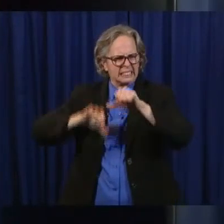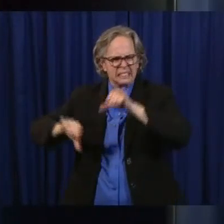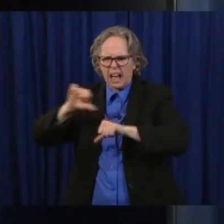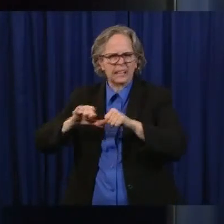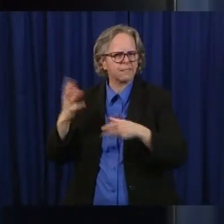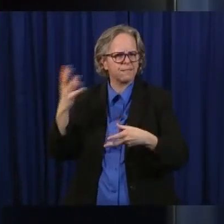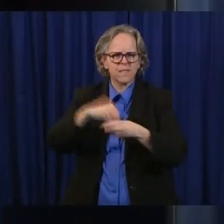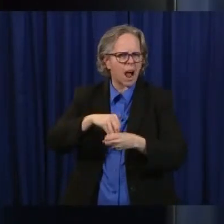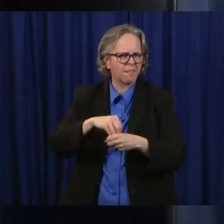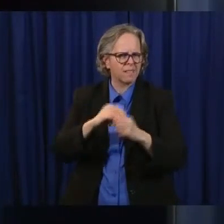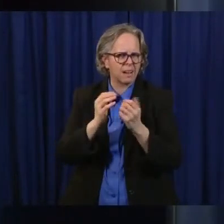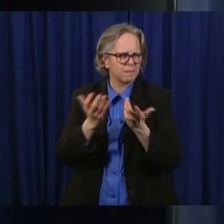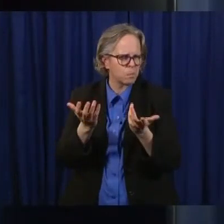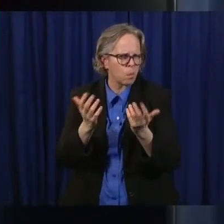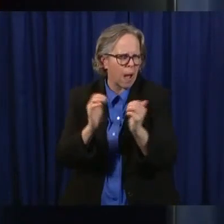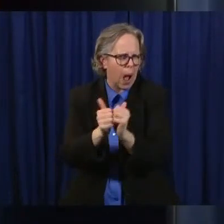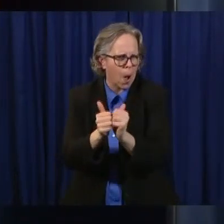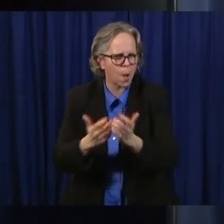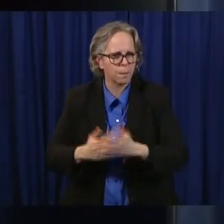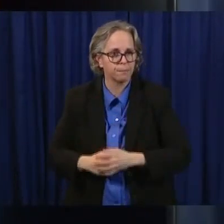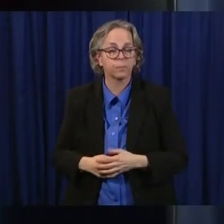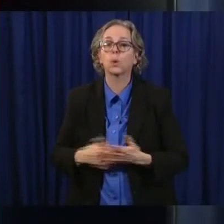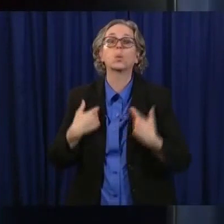SARS COVE TO WHICH CAUSES COVID- 19 WE WANT TO HAVE UNDERSTANDING WHAT SCIENCE